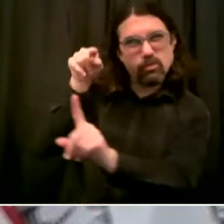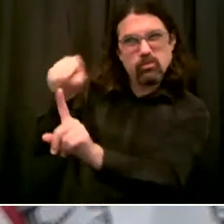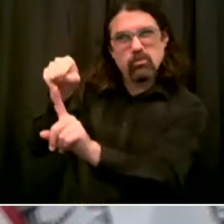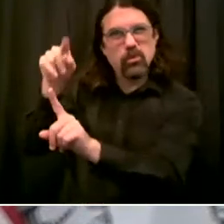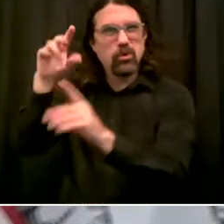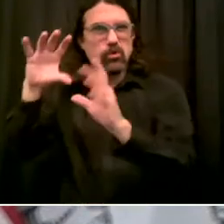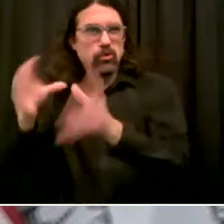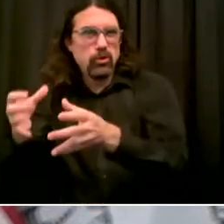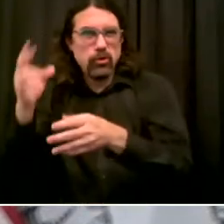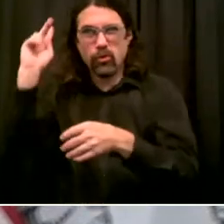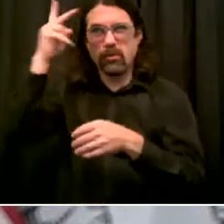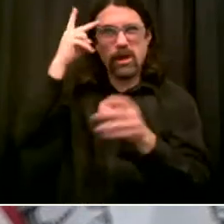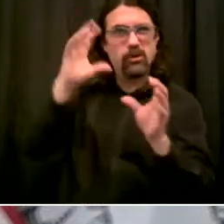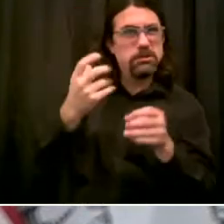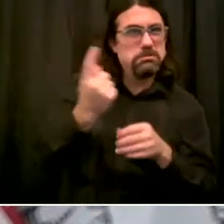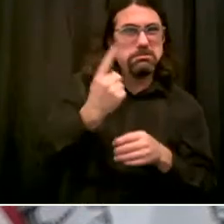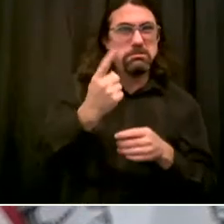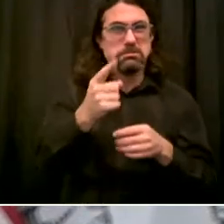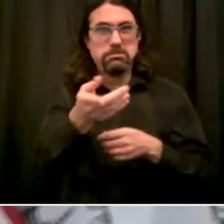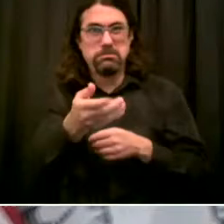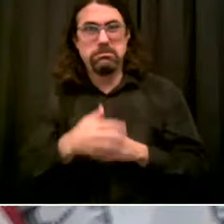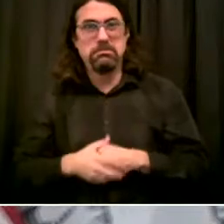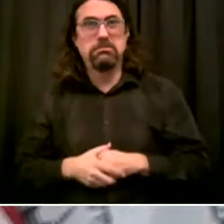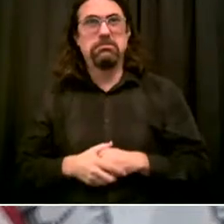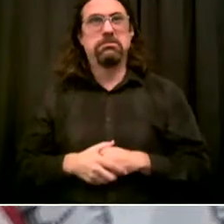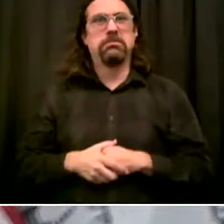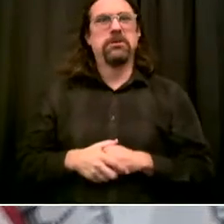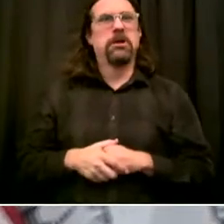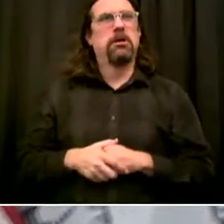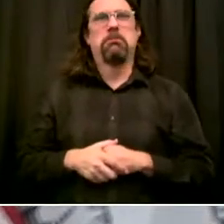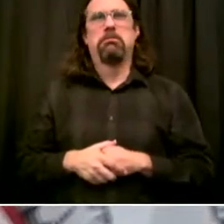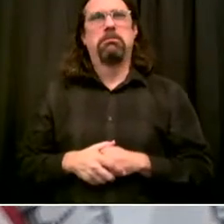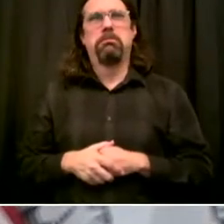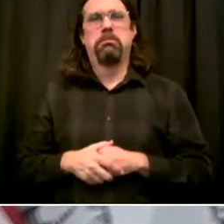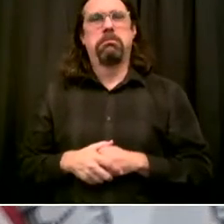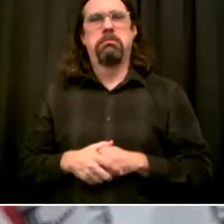THAAT IS A FAIR QUESTION. I WOULD SAY WE DON'T HAVE SUFFICICIENT T VIEDENCE TO SAY THAT.